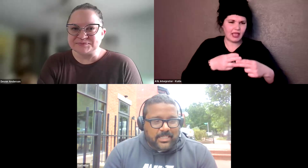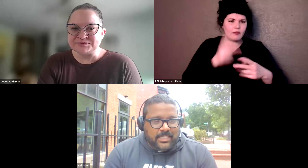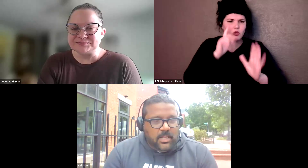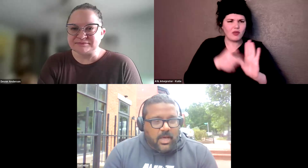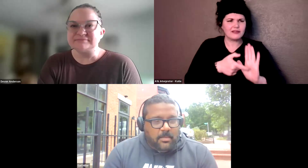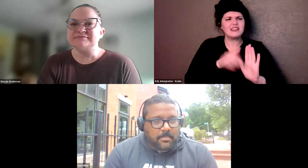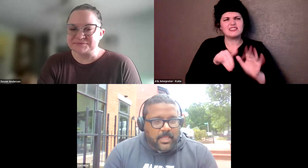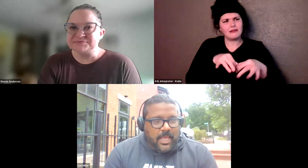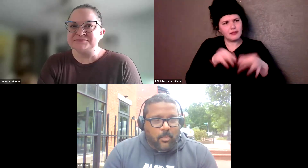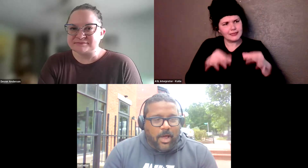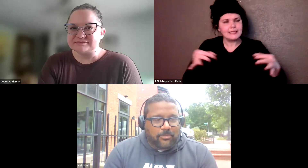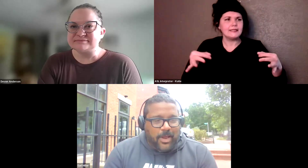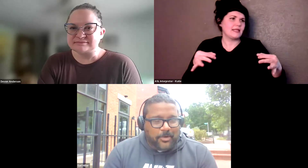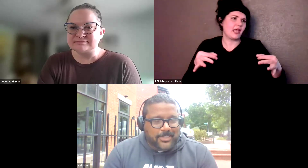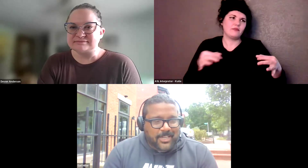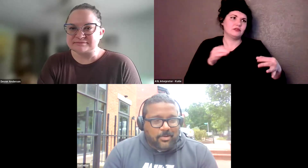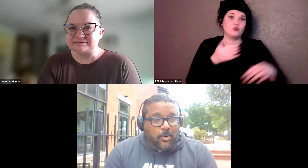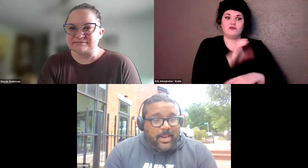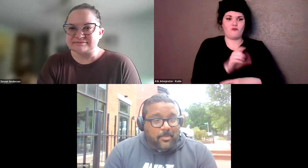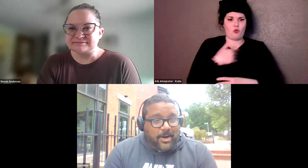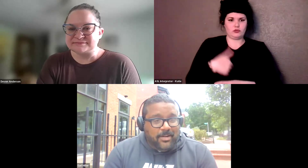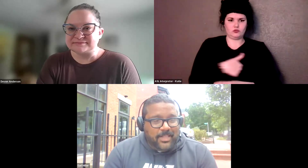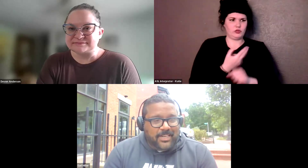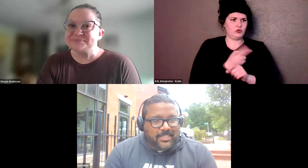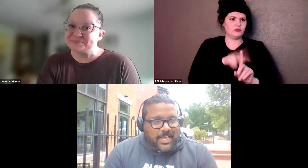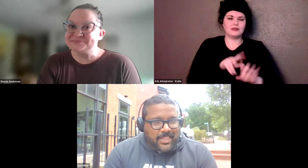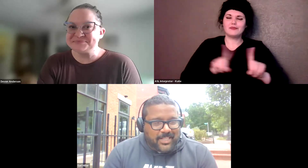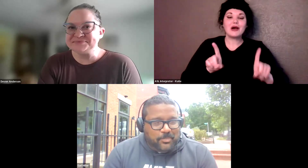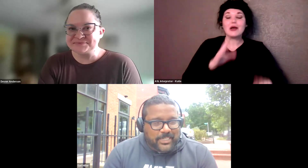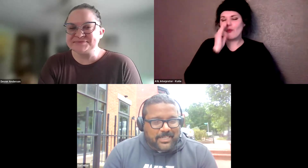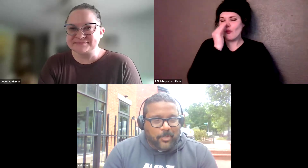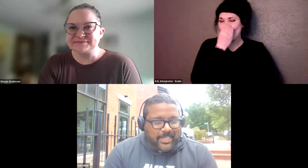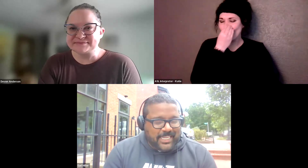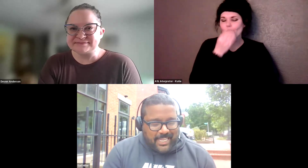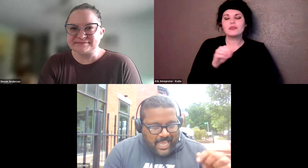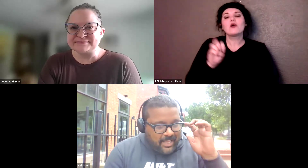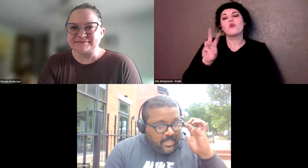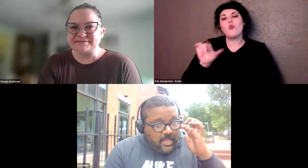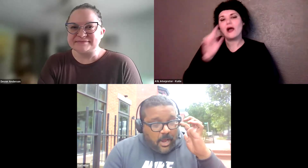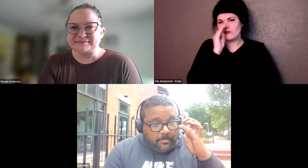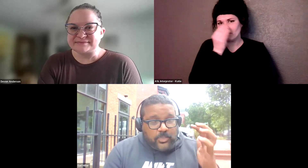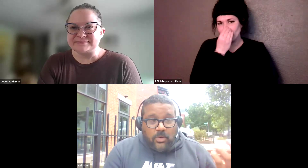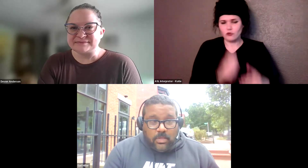us and kind of wild flowers grow anywhere, and I think a pretty simple way of saying that, so